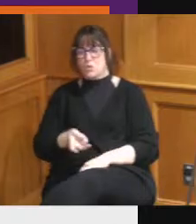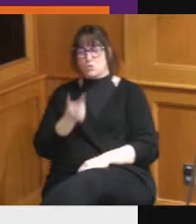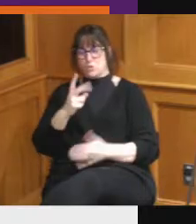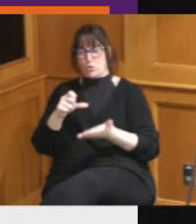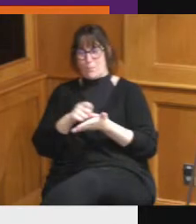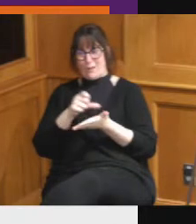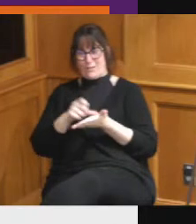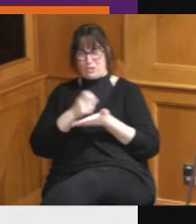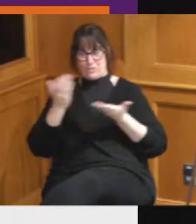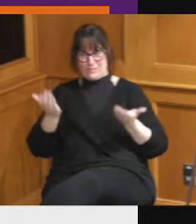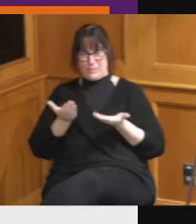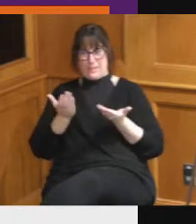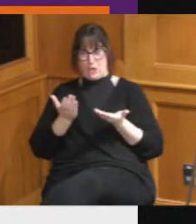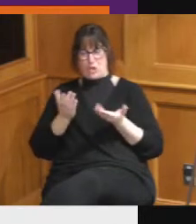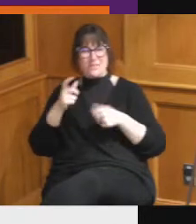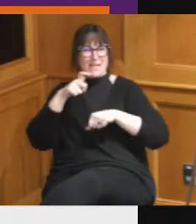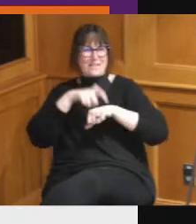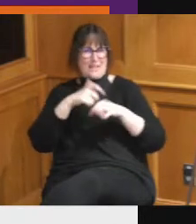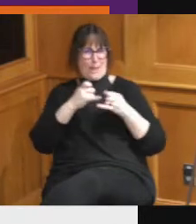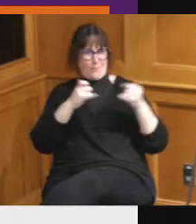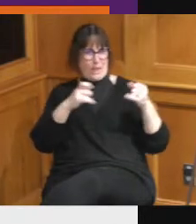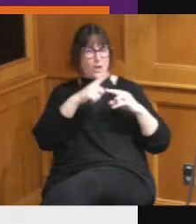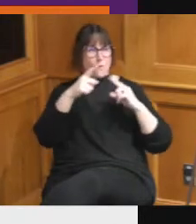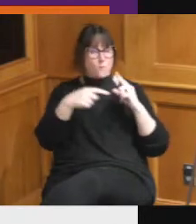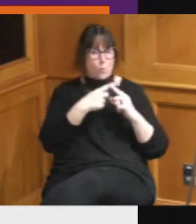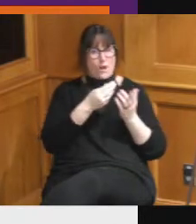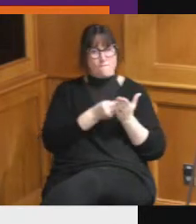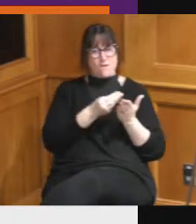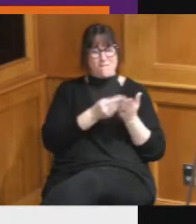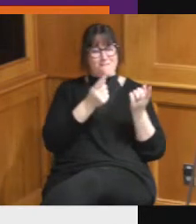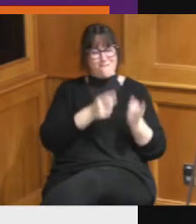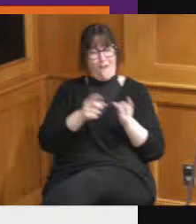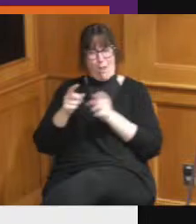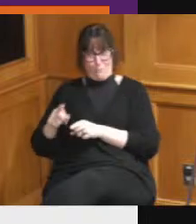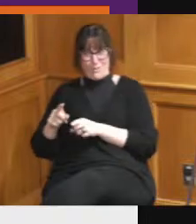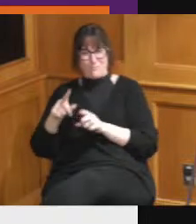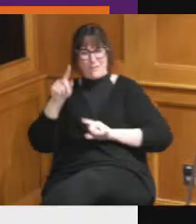of sort of a timeline of when funding has been committed by various parties and the point of